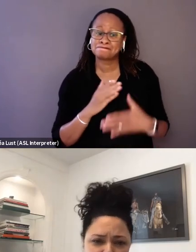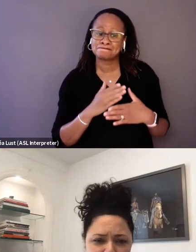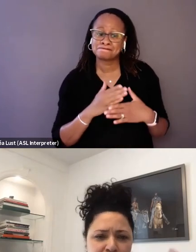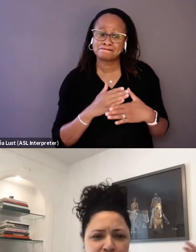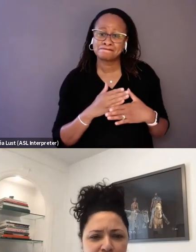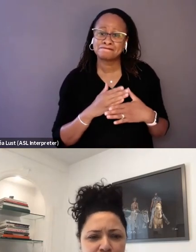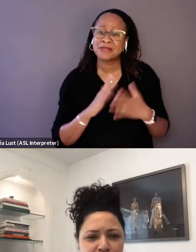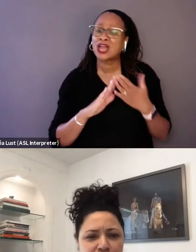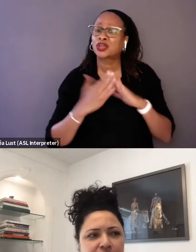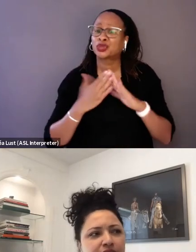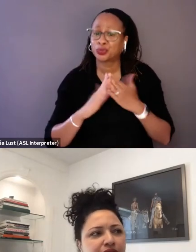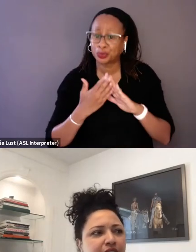a community, a shared sense of pride, you know